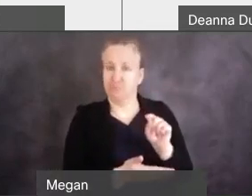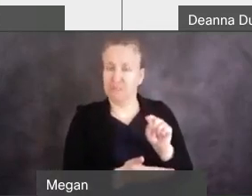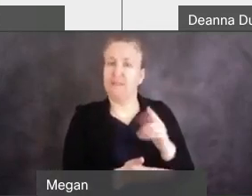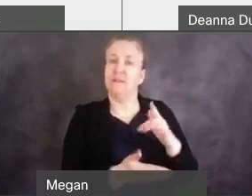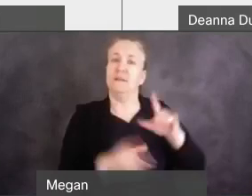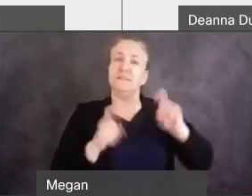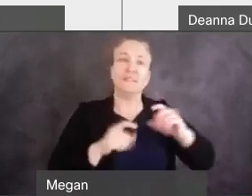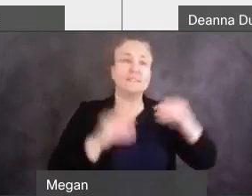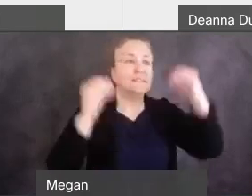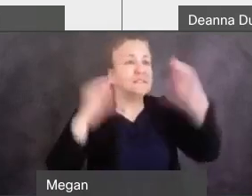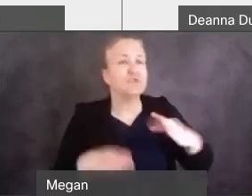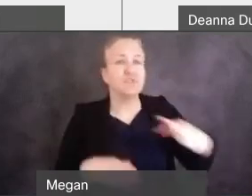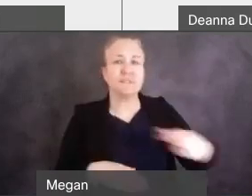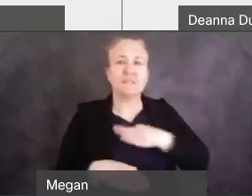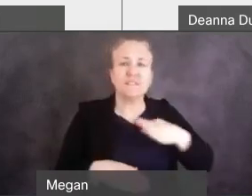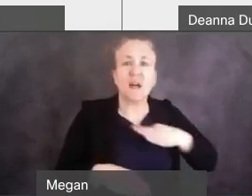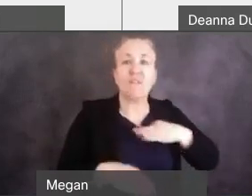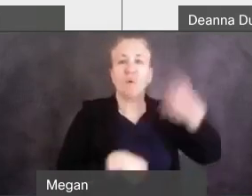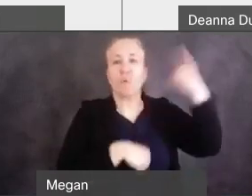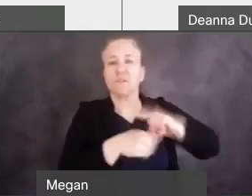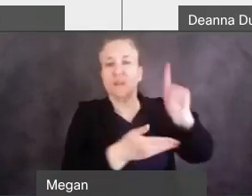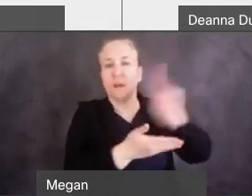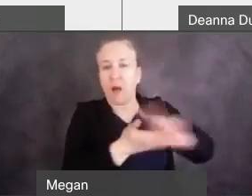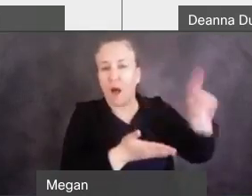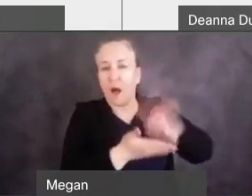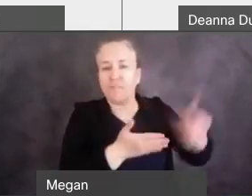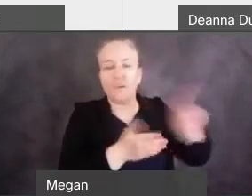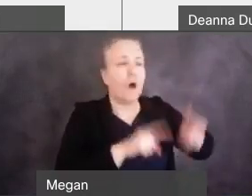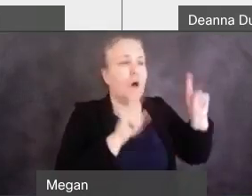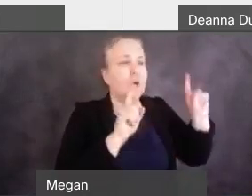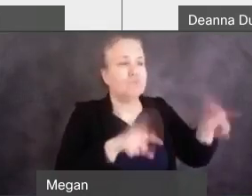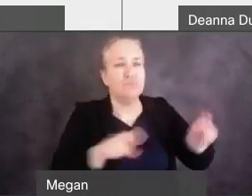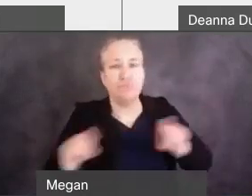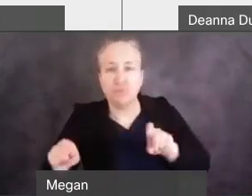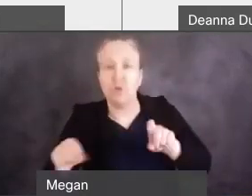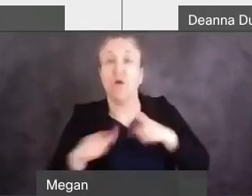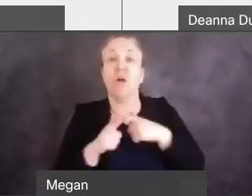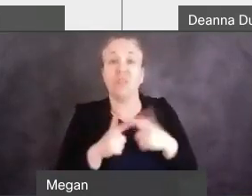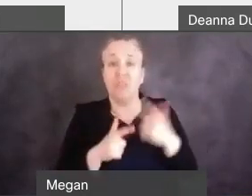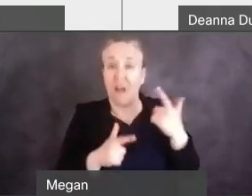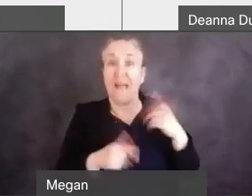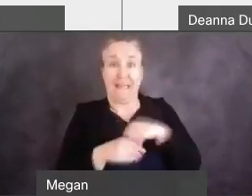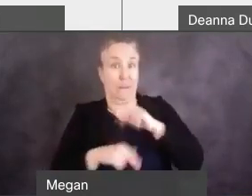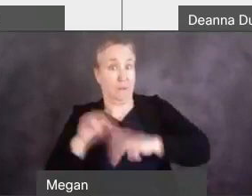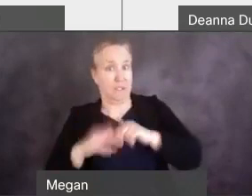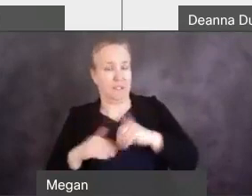other staff once a week and then they do have some tests at their building so that if someone becomes